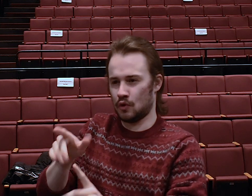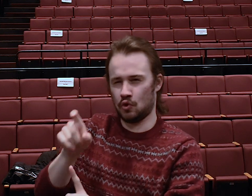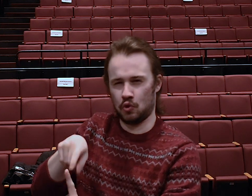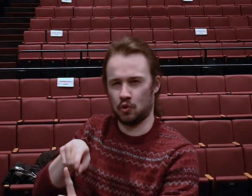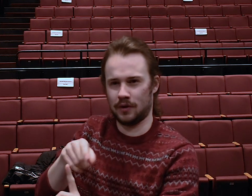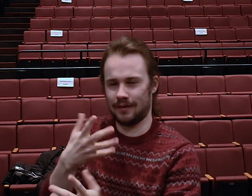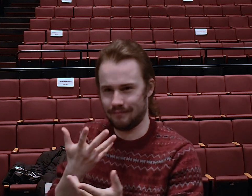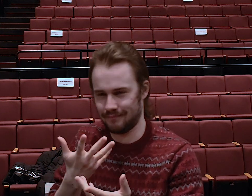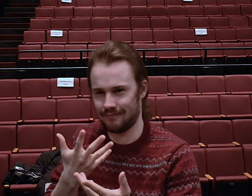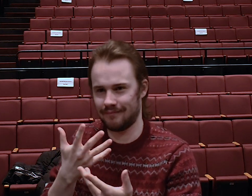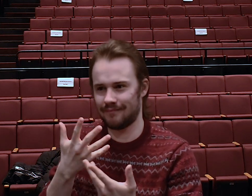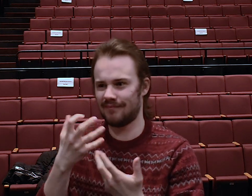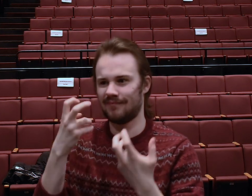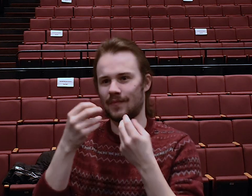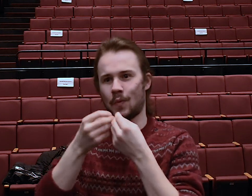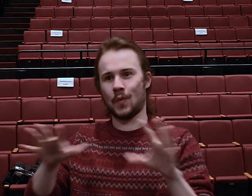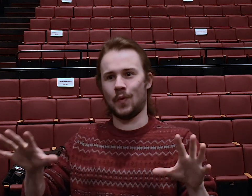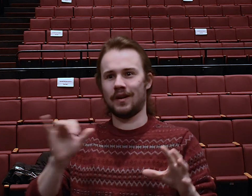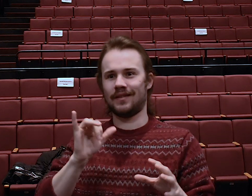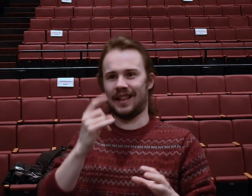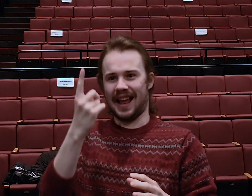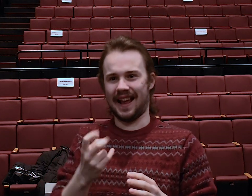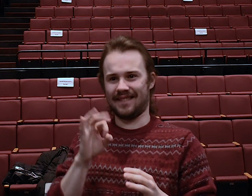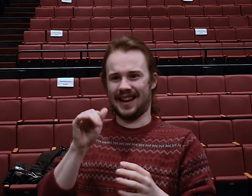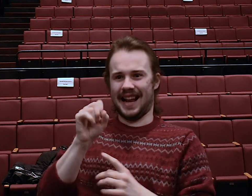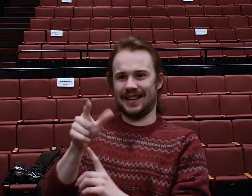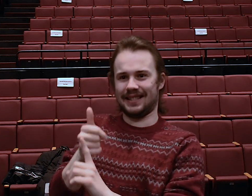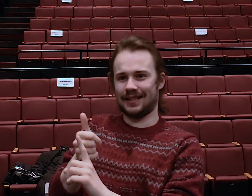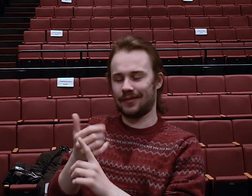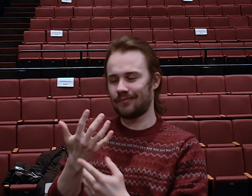to express themselves in the way that they should in American Sign Language